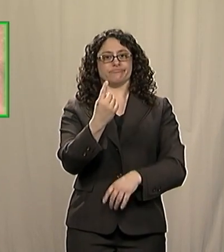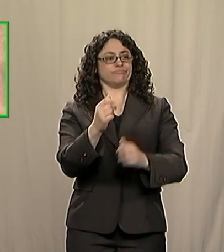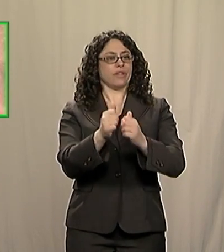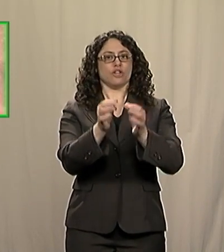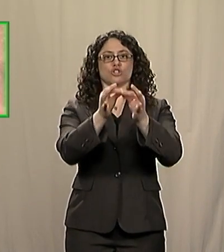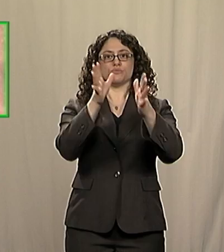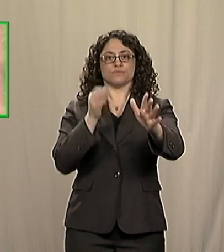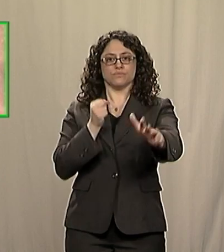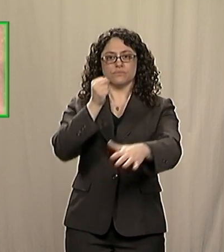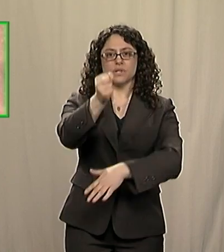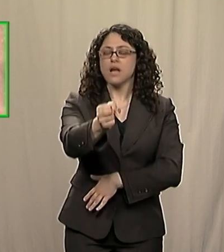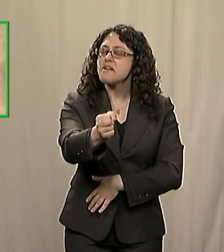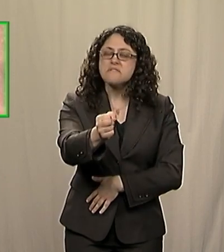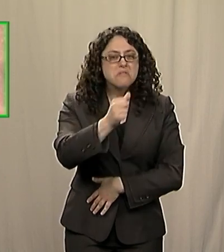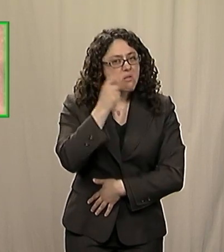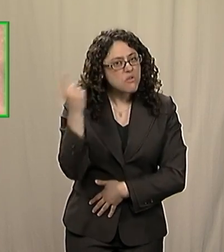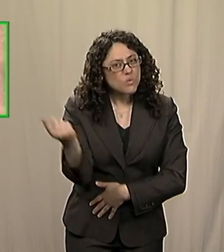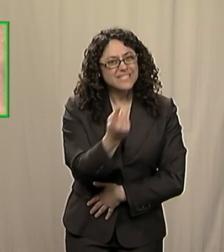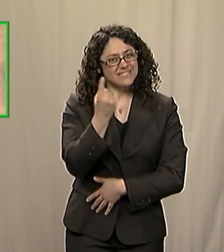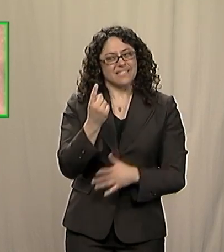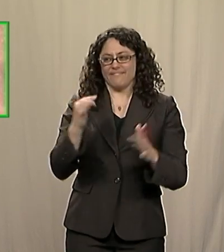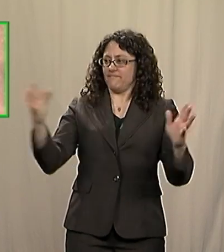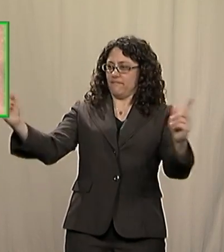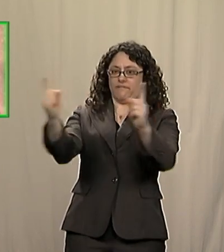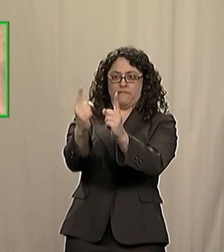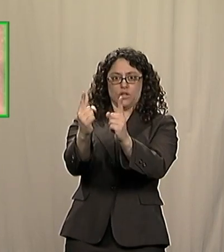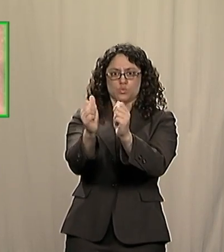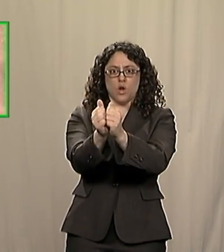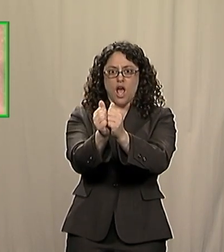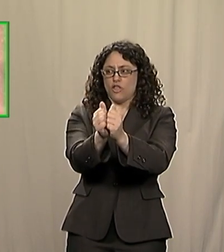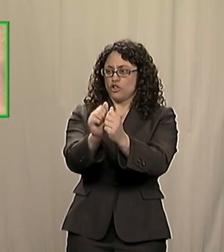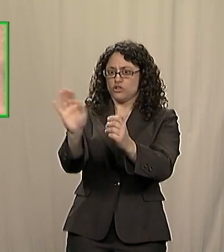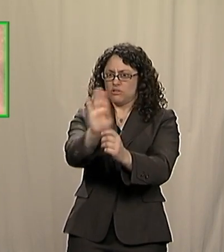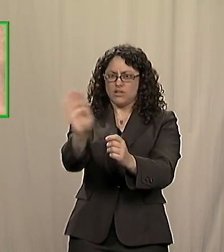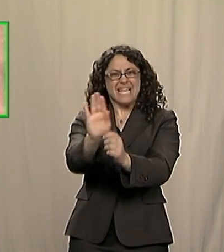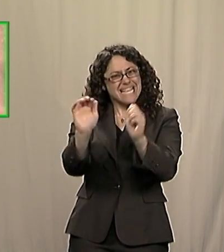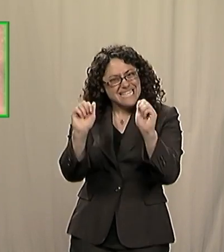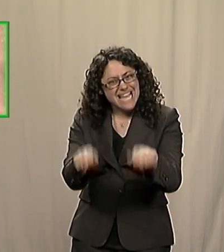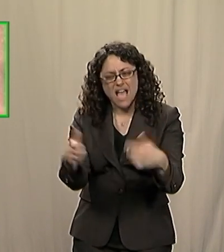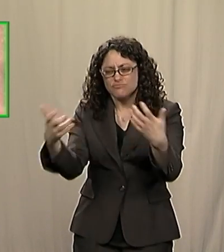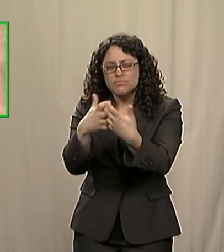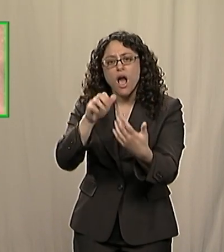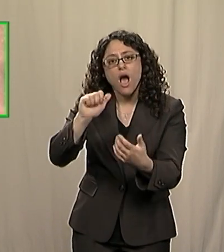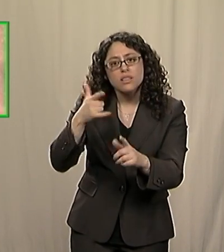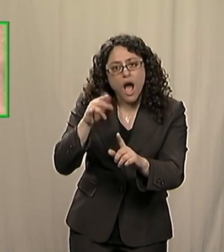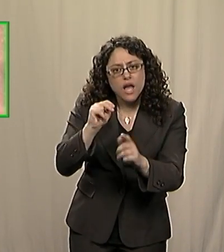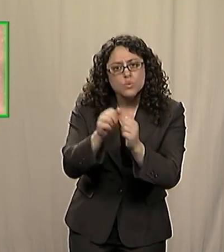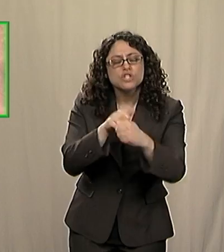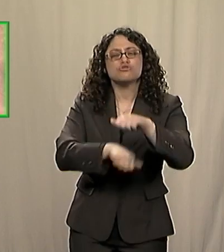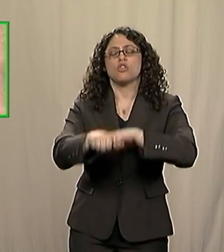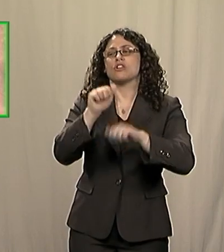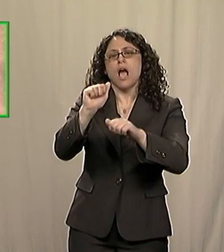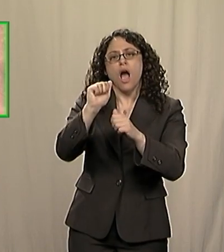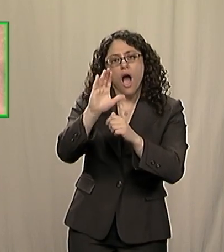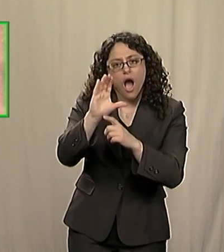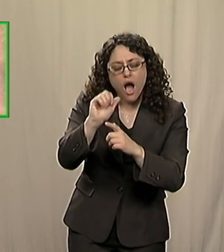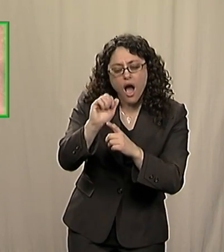some joint construction of meaning without us, they can actually align and accommodate with each other.